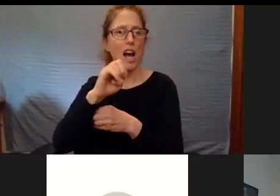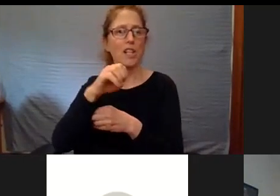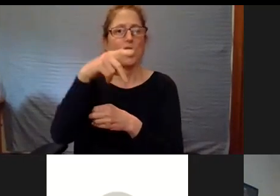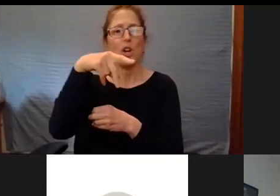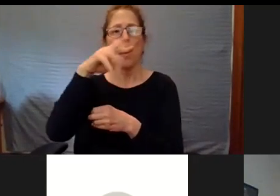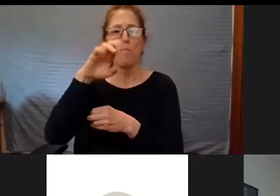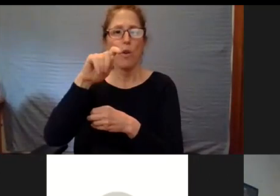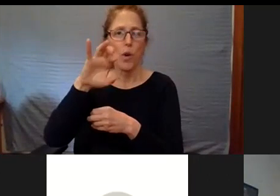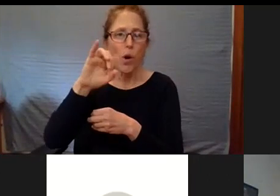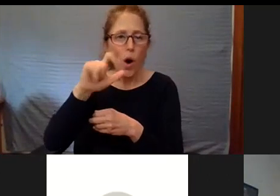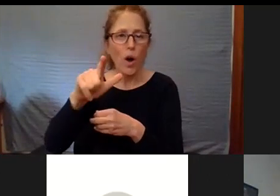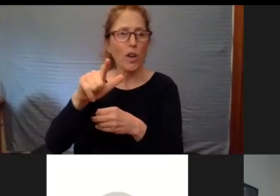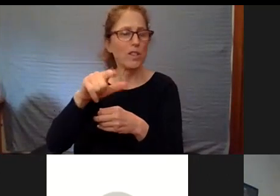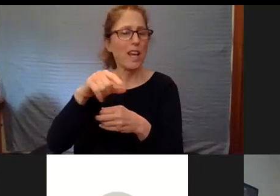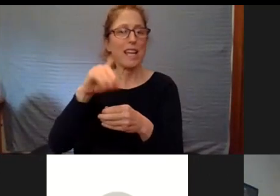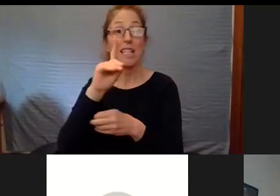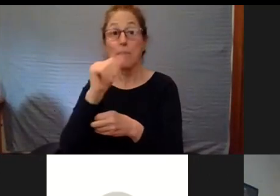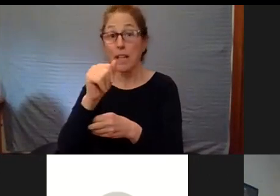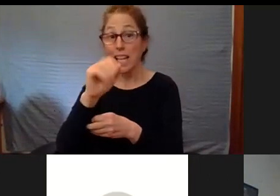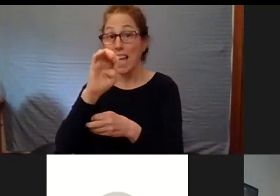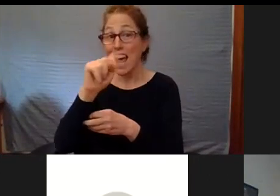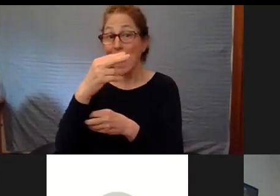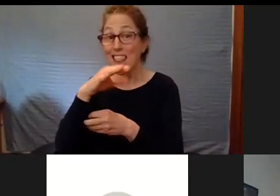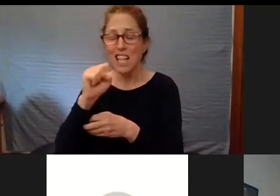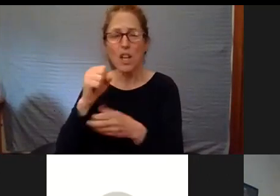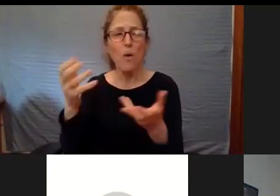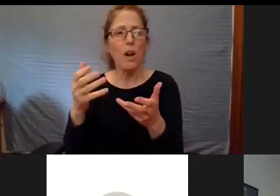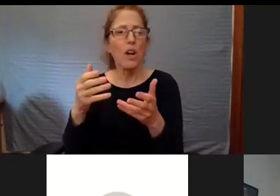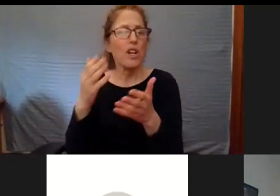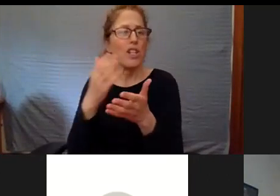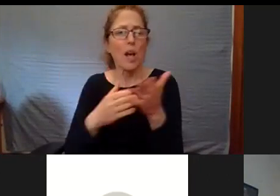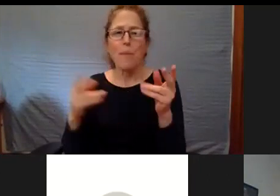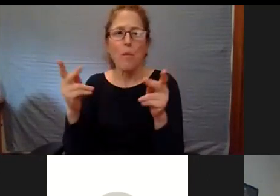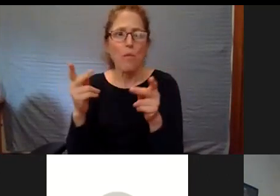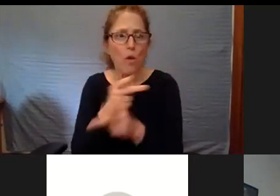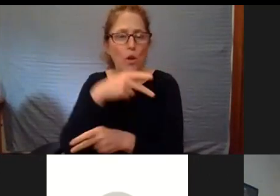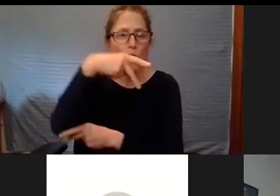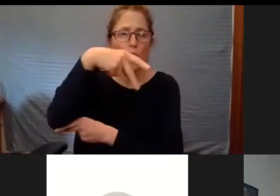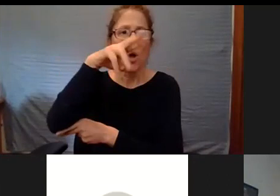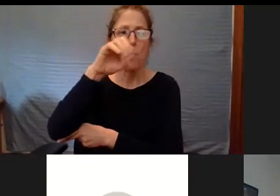What are the worst COVID-19 triage protocols that you've seen and what makes them particularly bad?